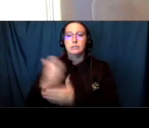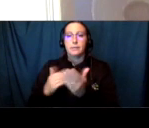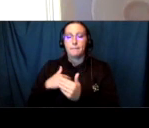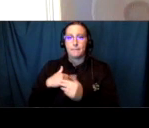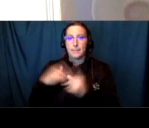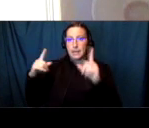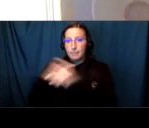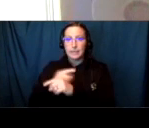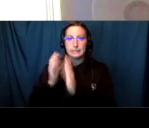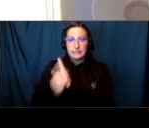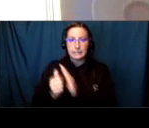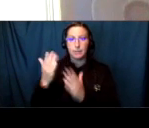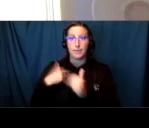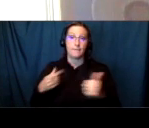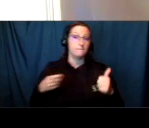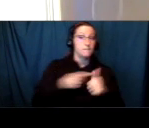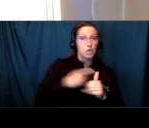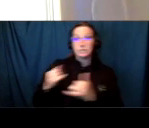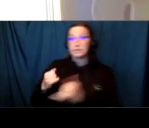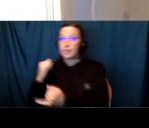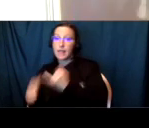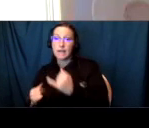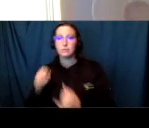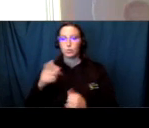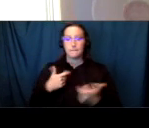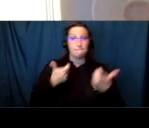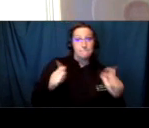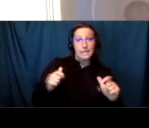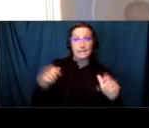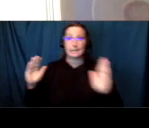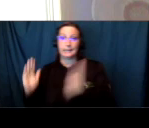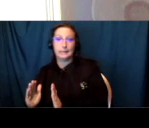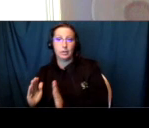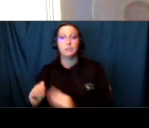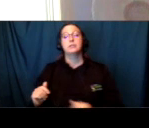first and last or big and little. You can start asking